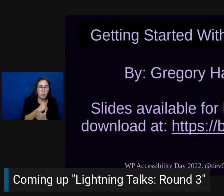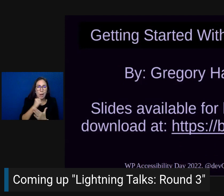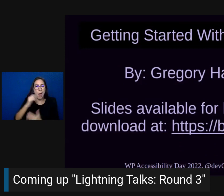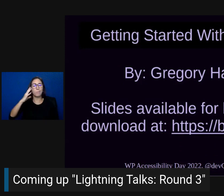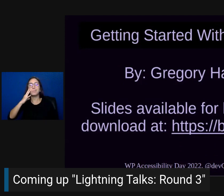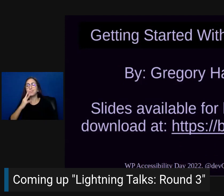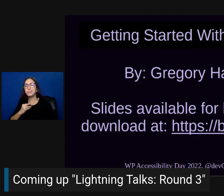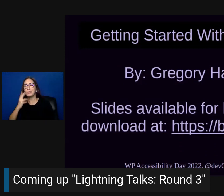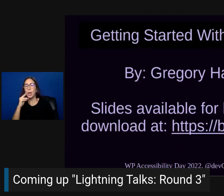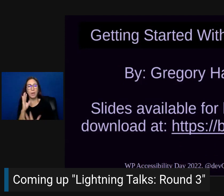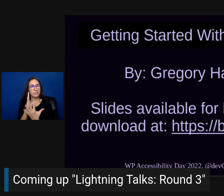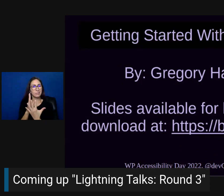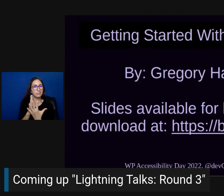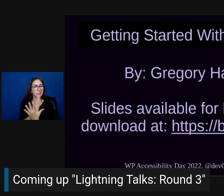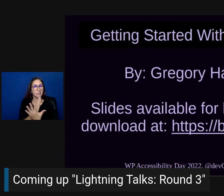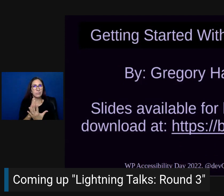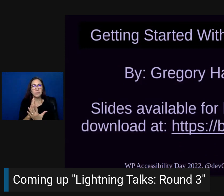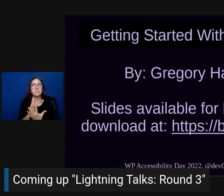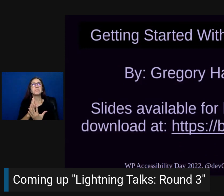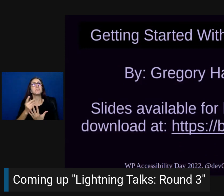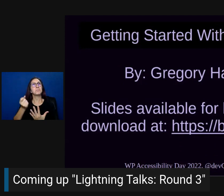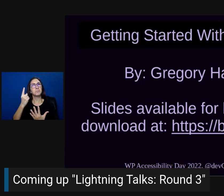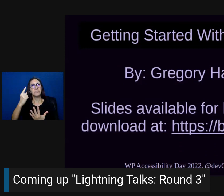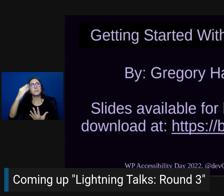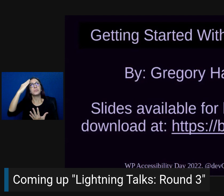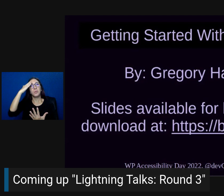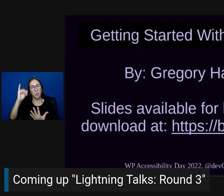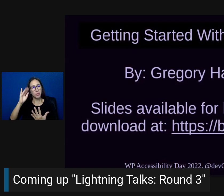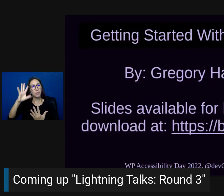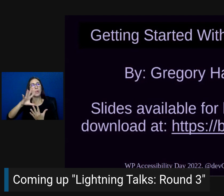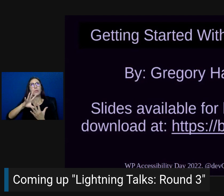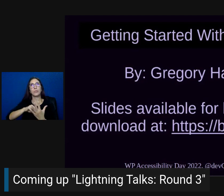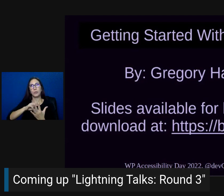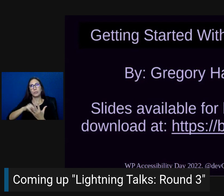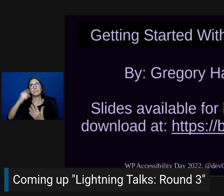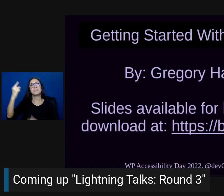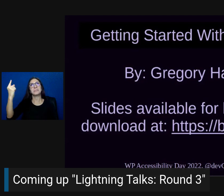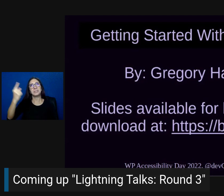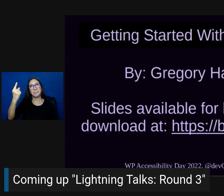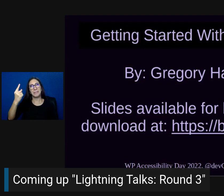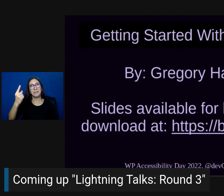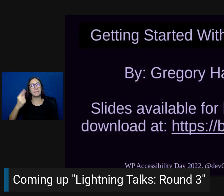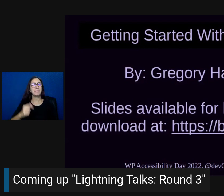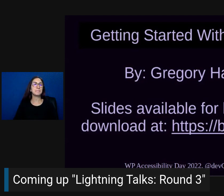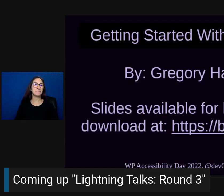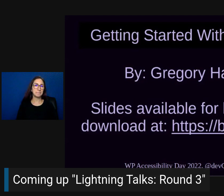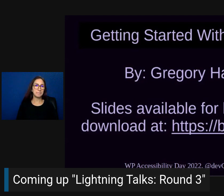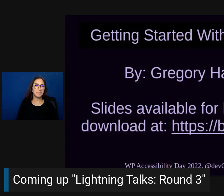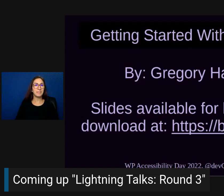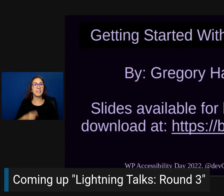All the slides I am showing are available for viewing and downloading at your own convenience.